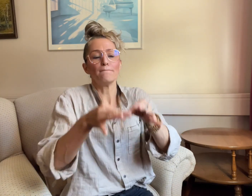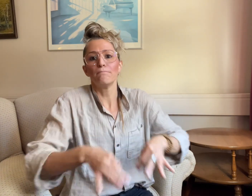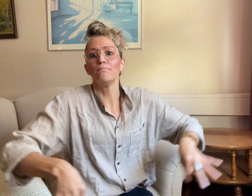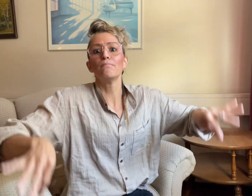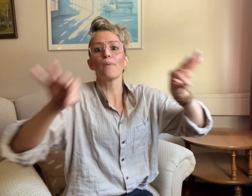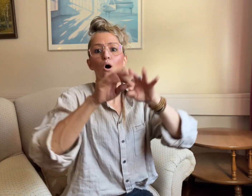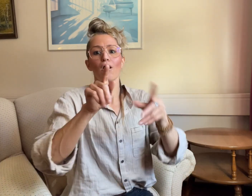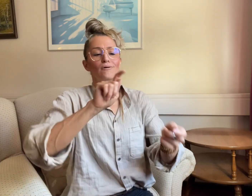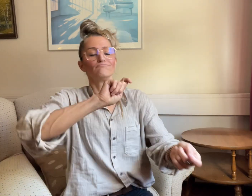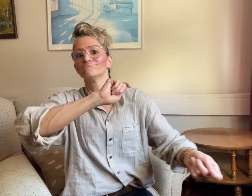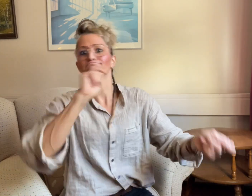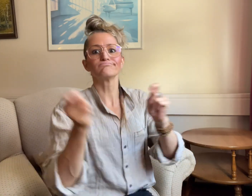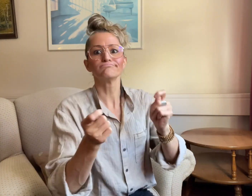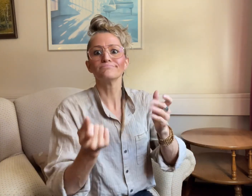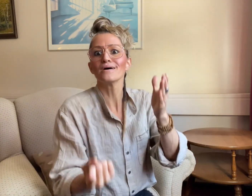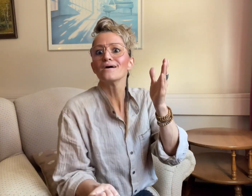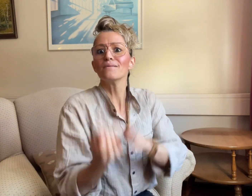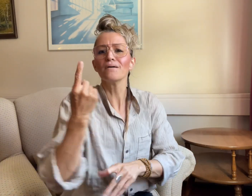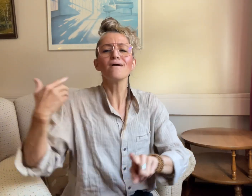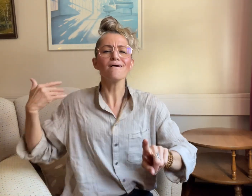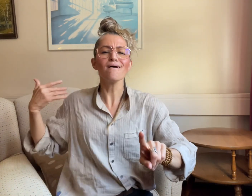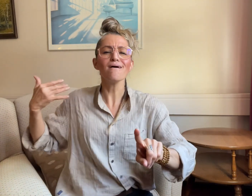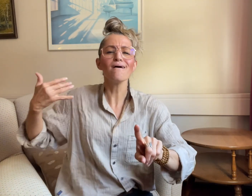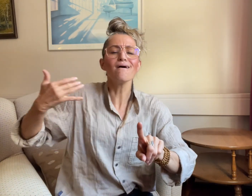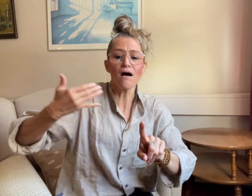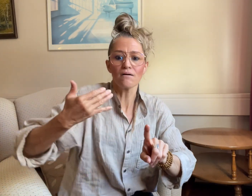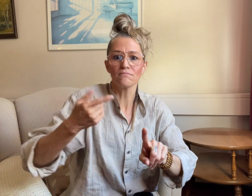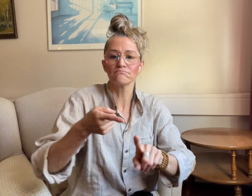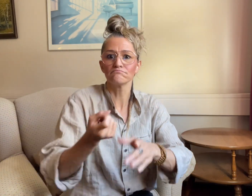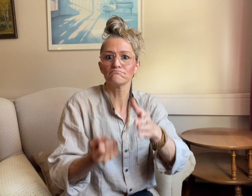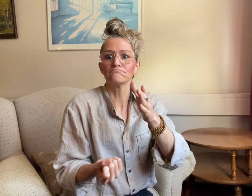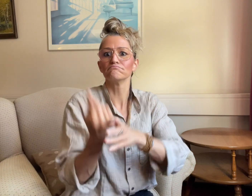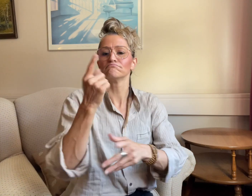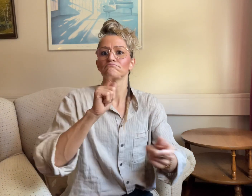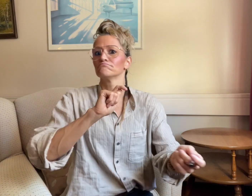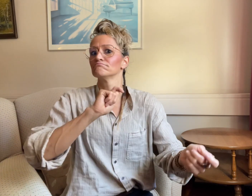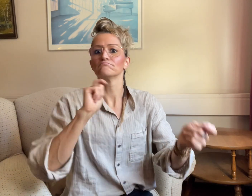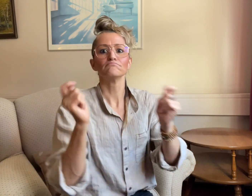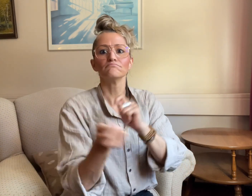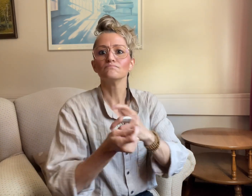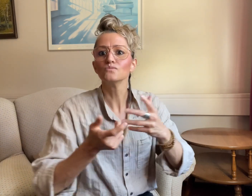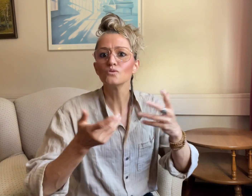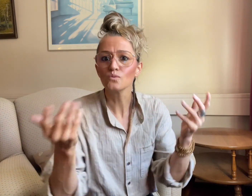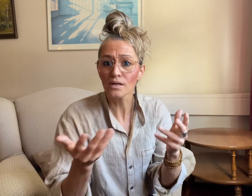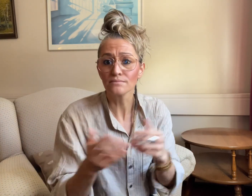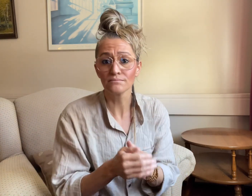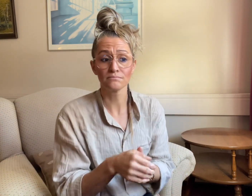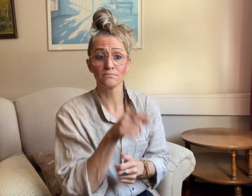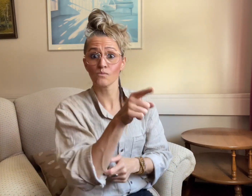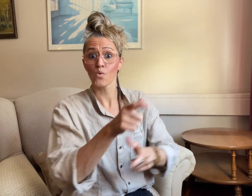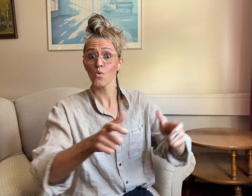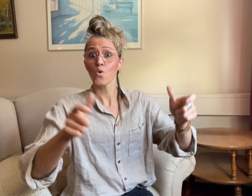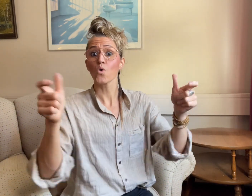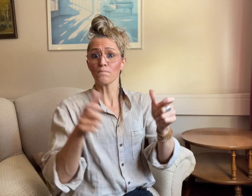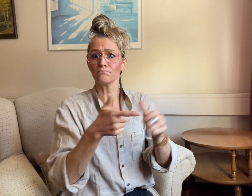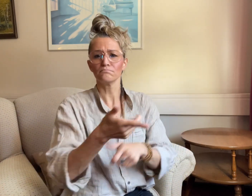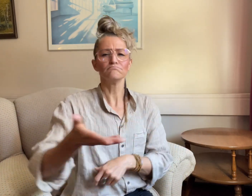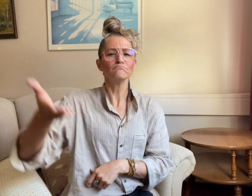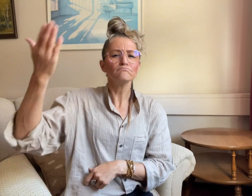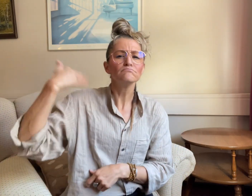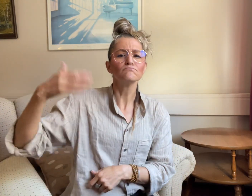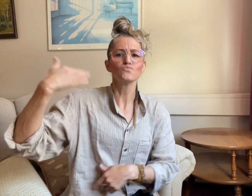the years is that the club used to have a lot of sports groups,